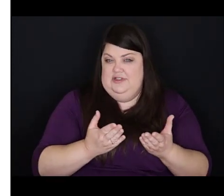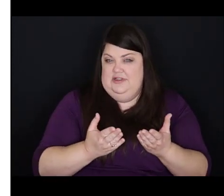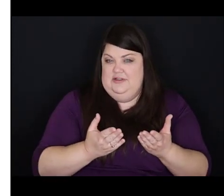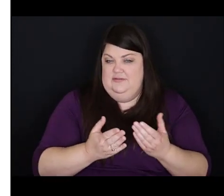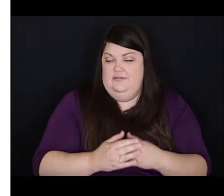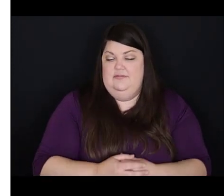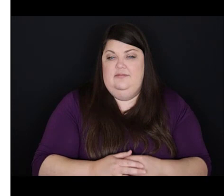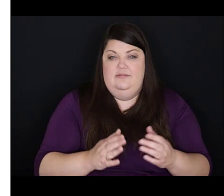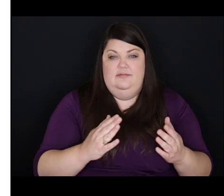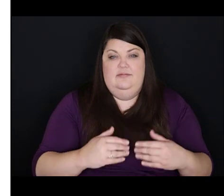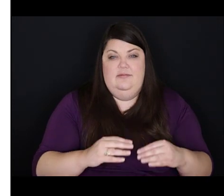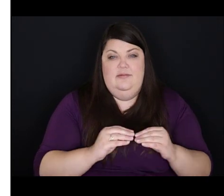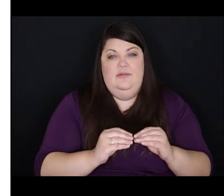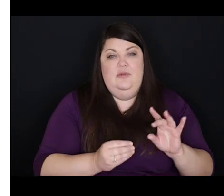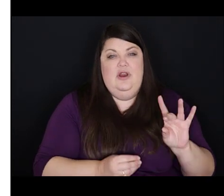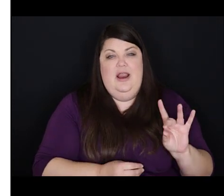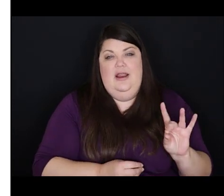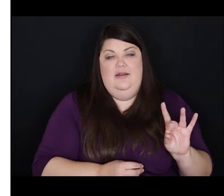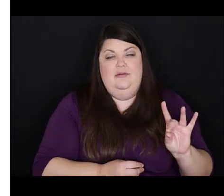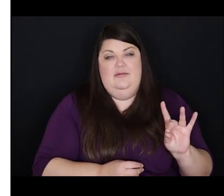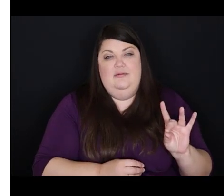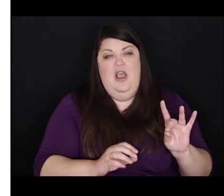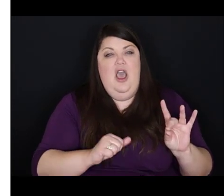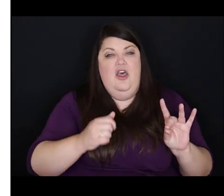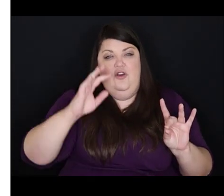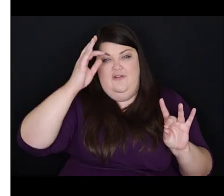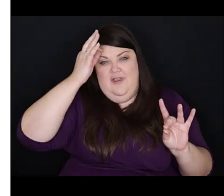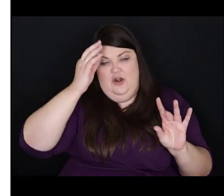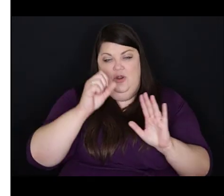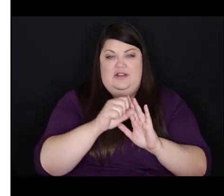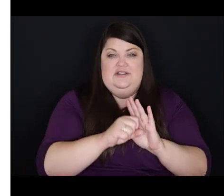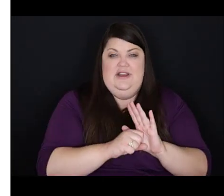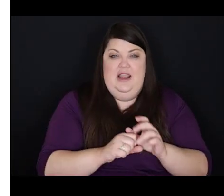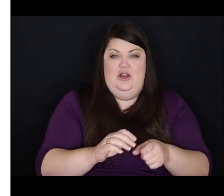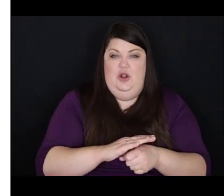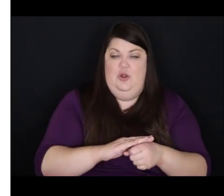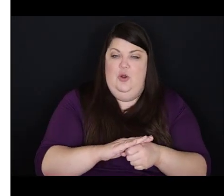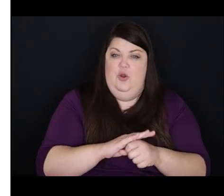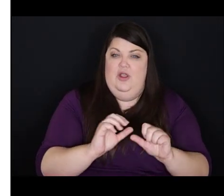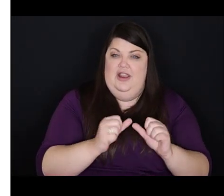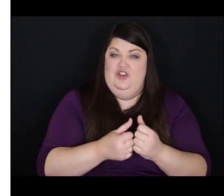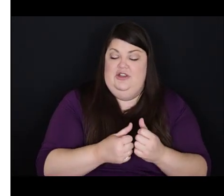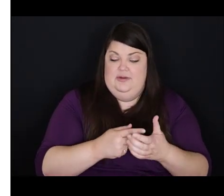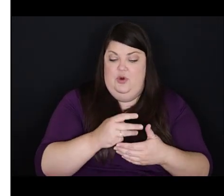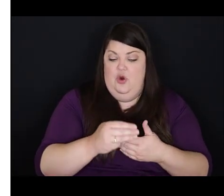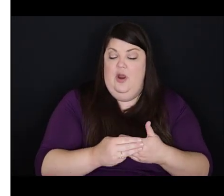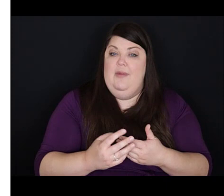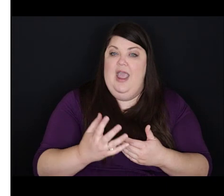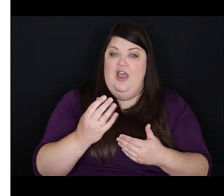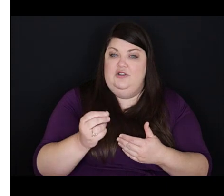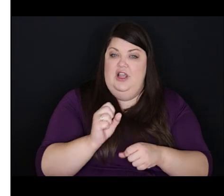(8) Other Federal, State, and local agencies and programs outside the workforce development system;